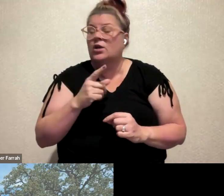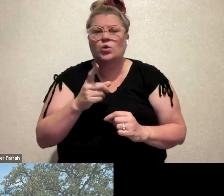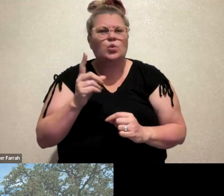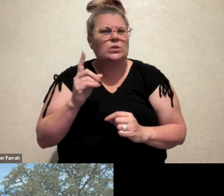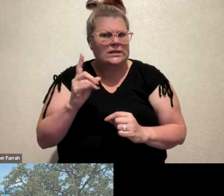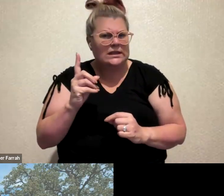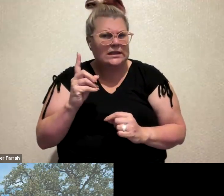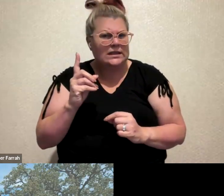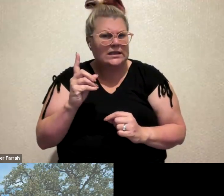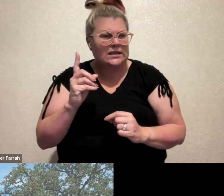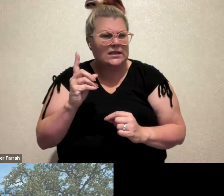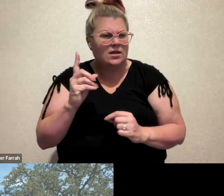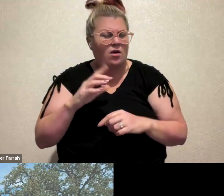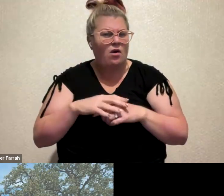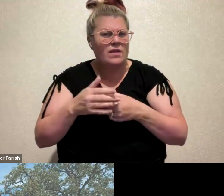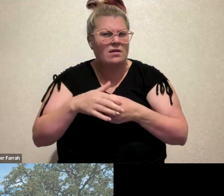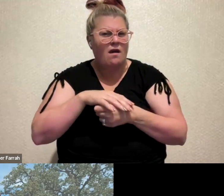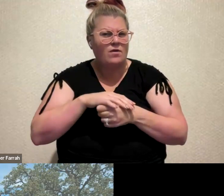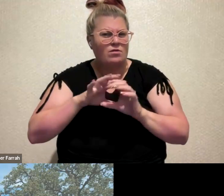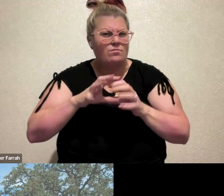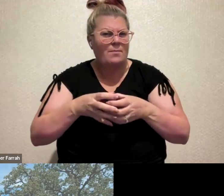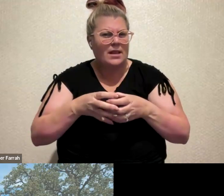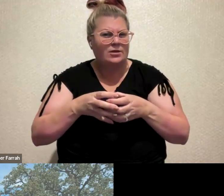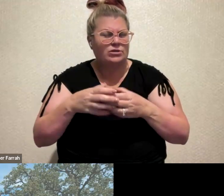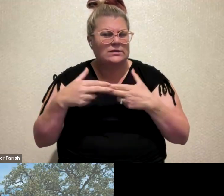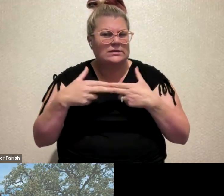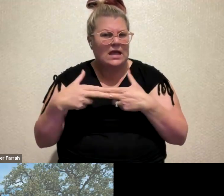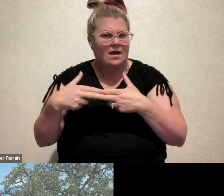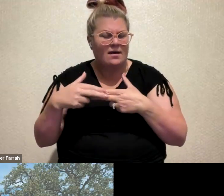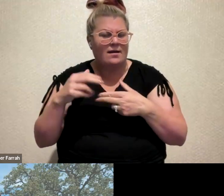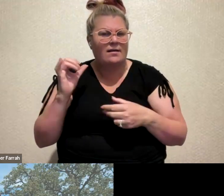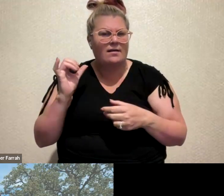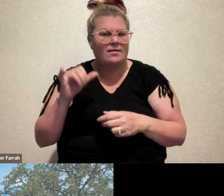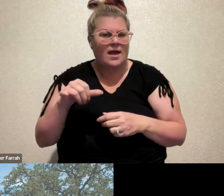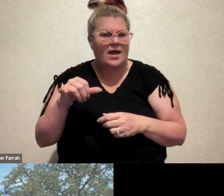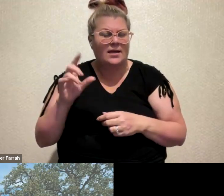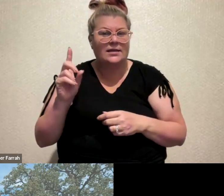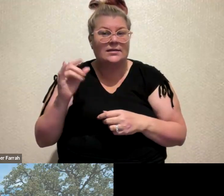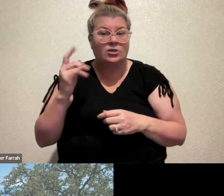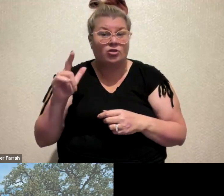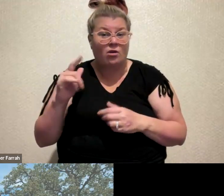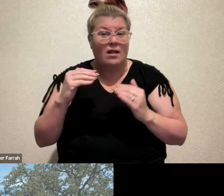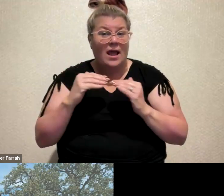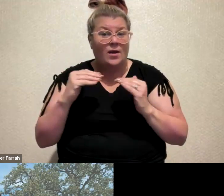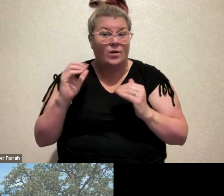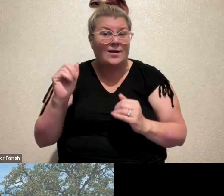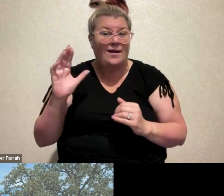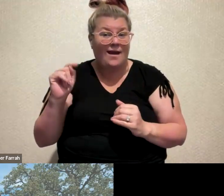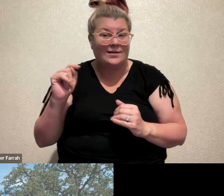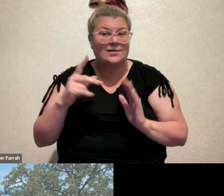the covered population slide that the Digital Equity Act defined the covered populations,